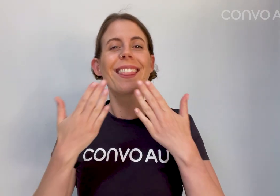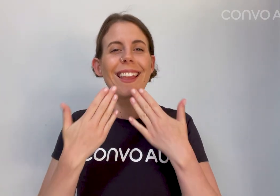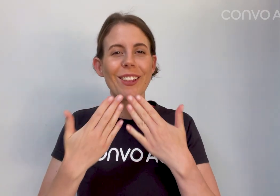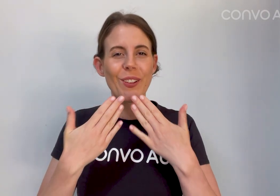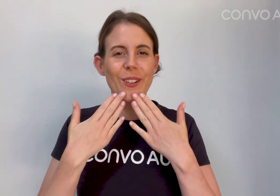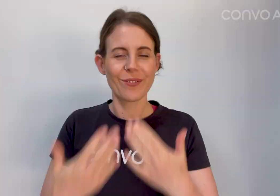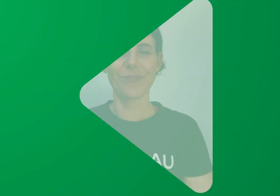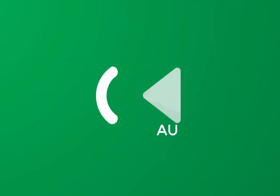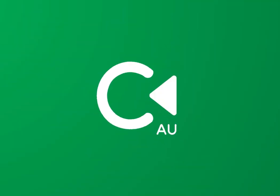Thank you.